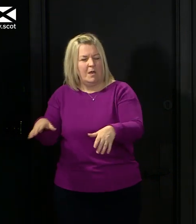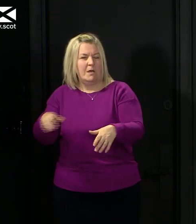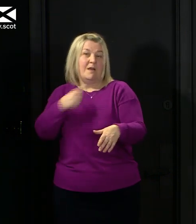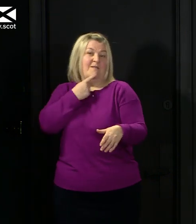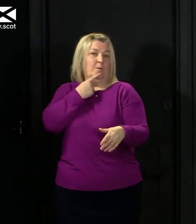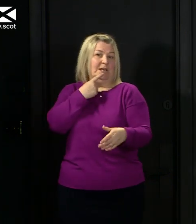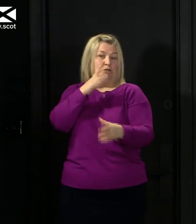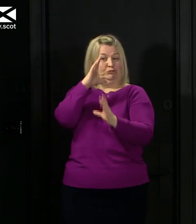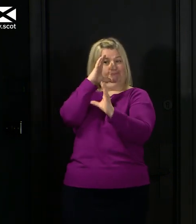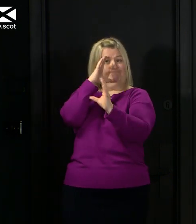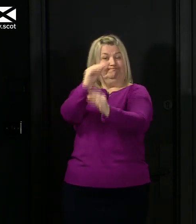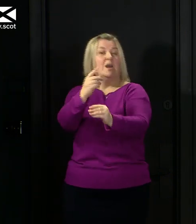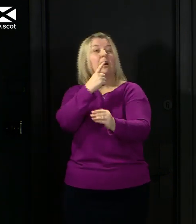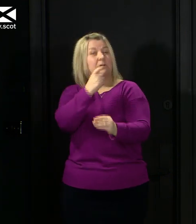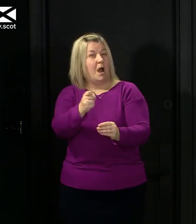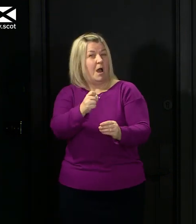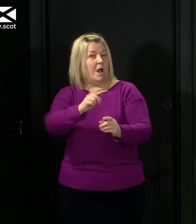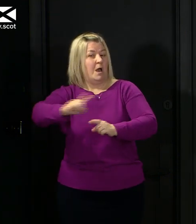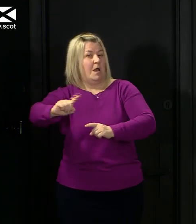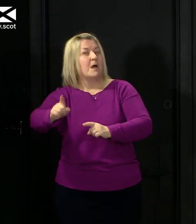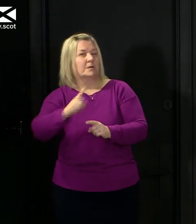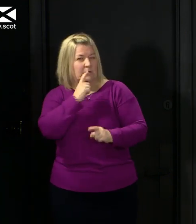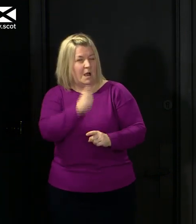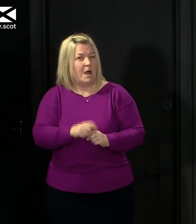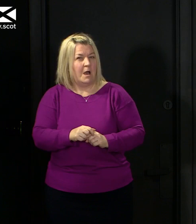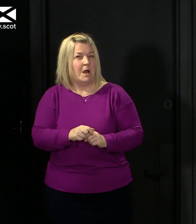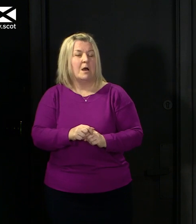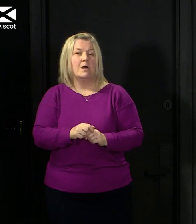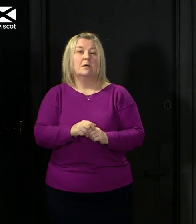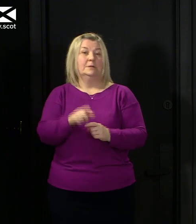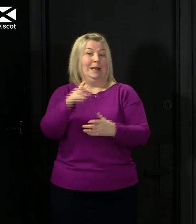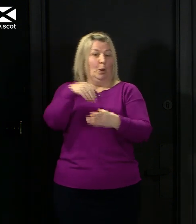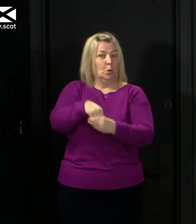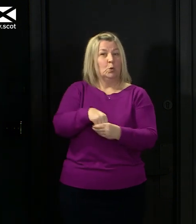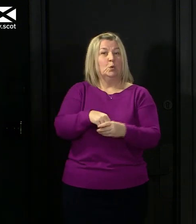much information as possible about those who are in hospital or in intensive care. And